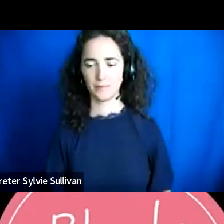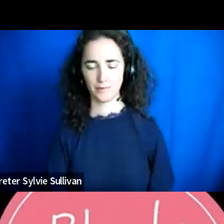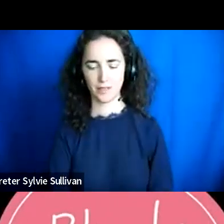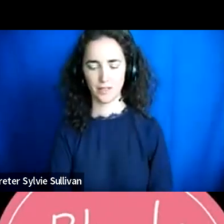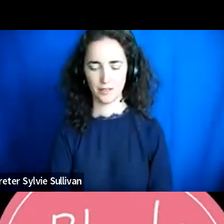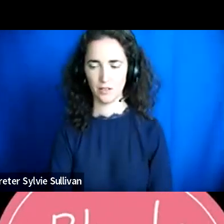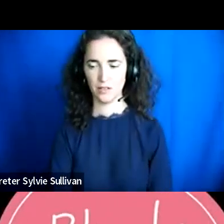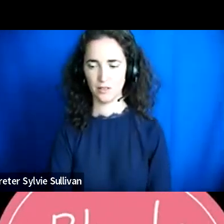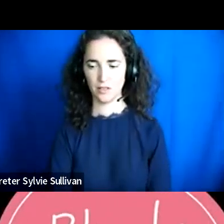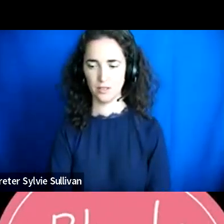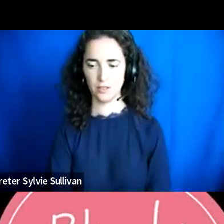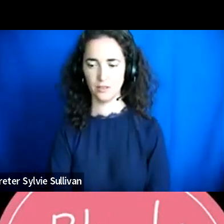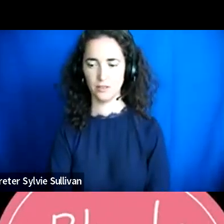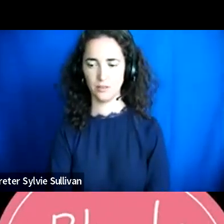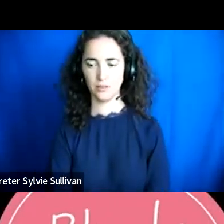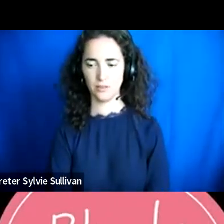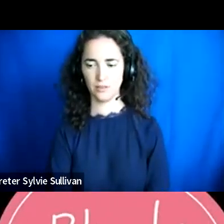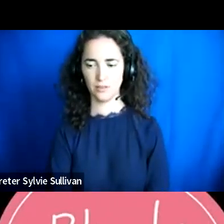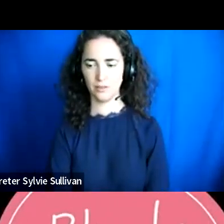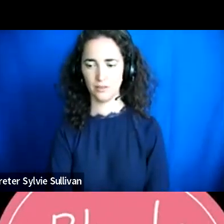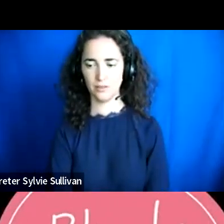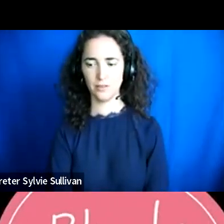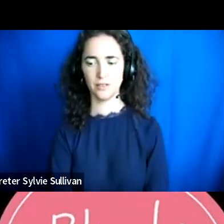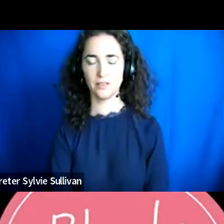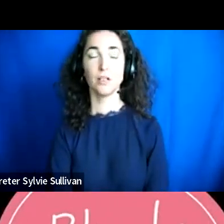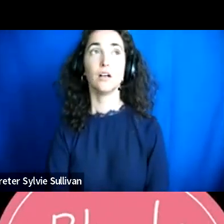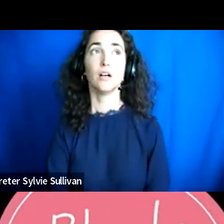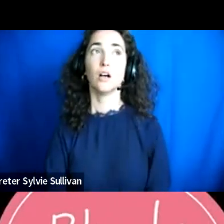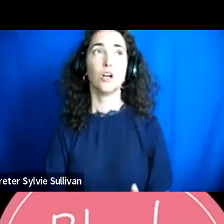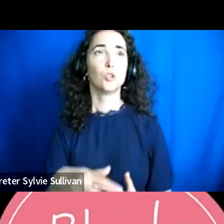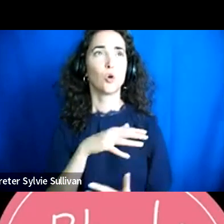Now the social growth I don't want to tear up or anything.